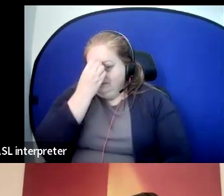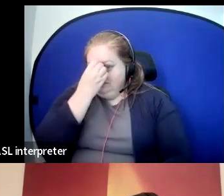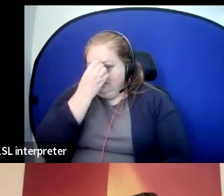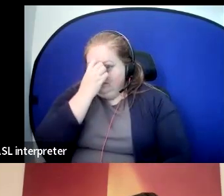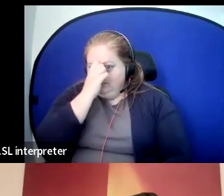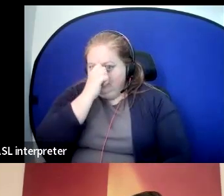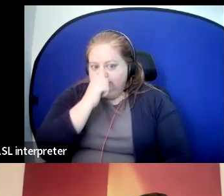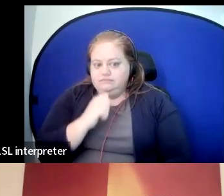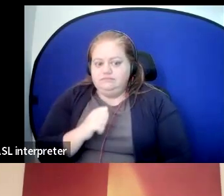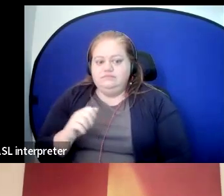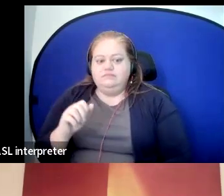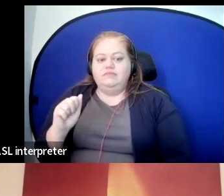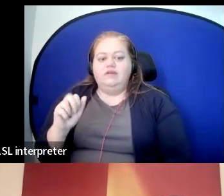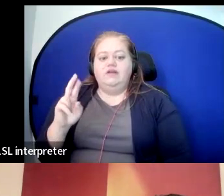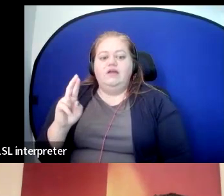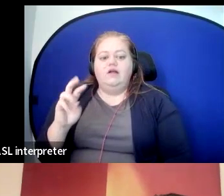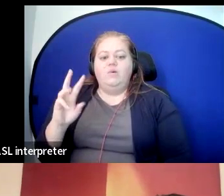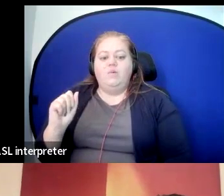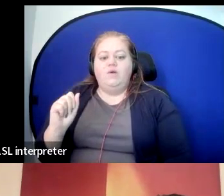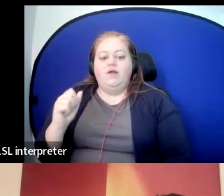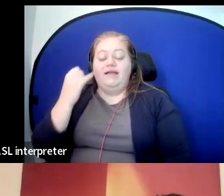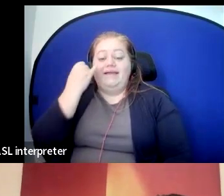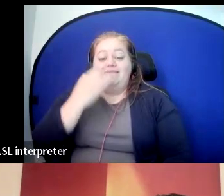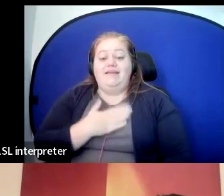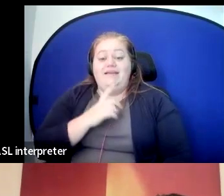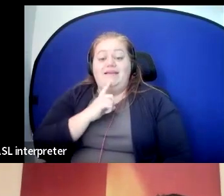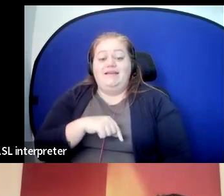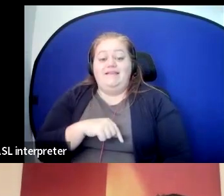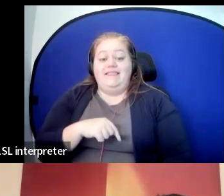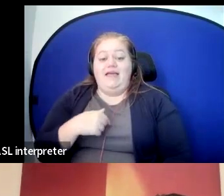If I were to answer this question, I would go from an end user point of view.